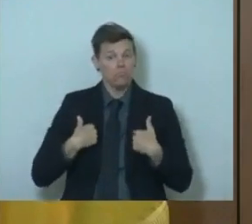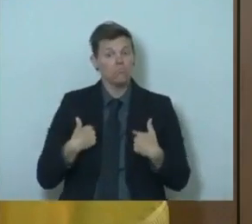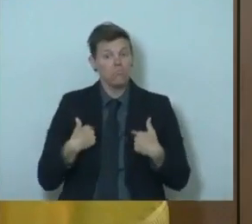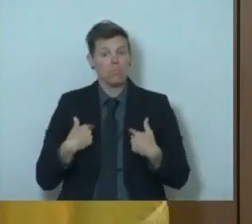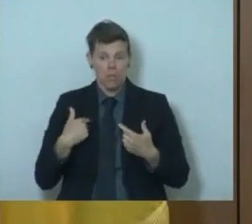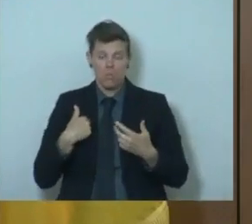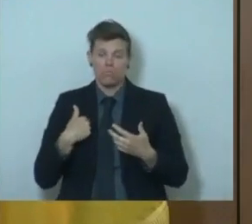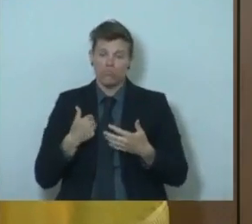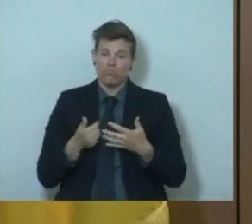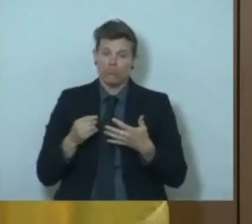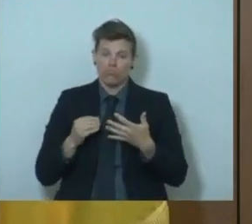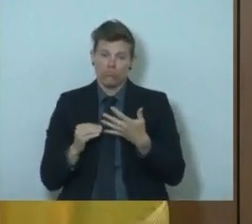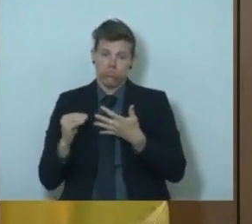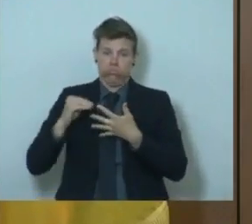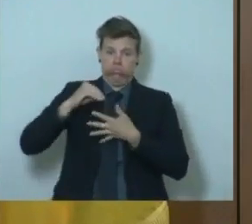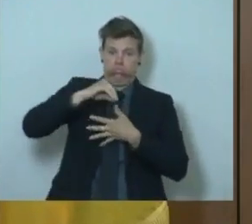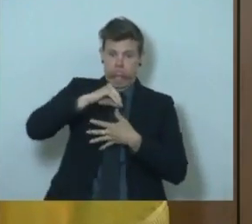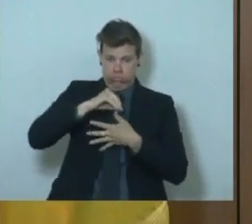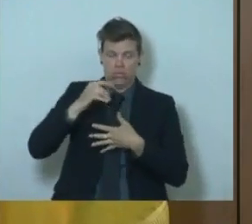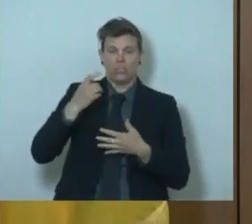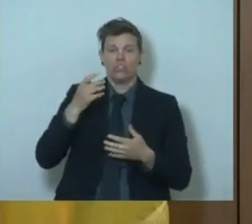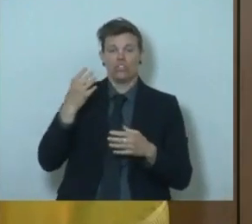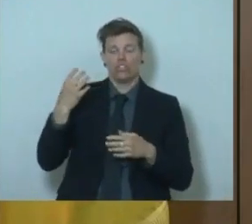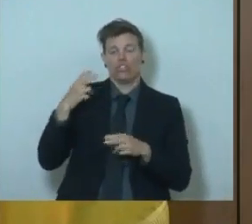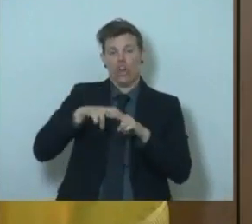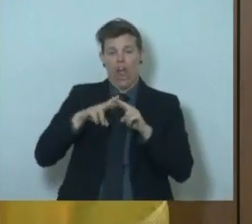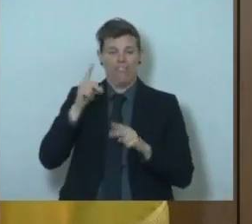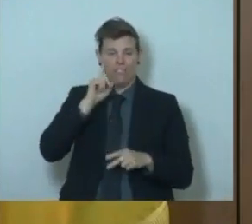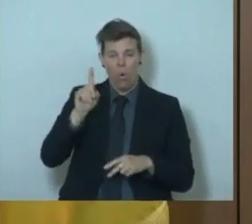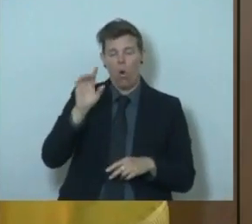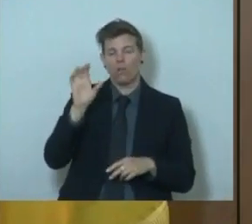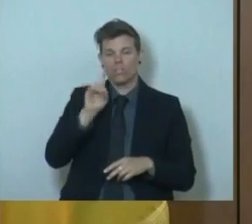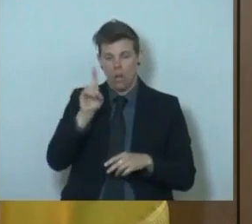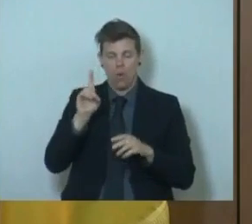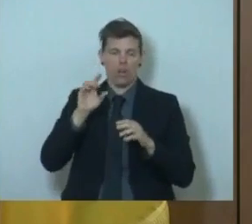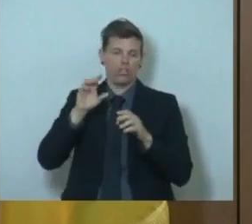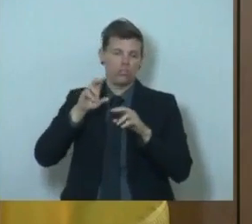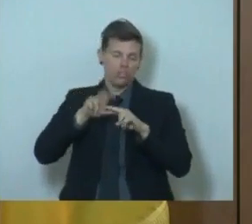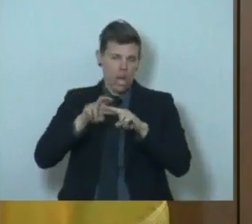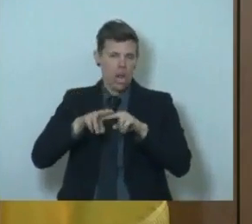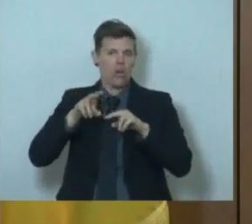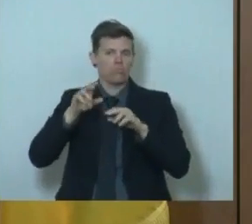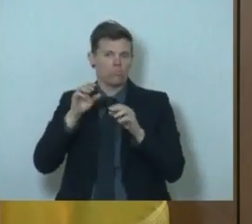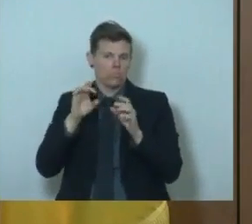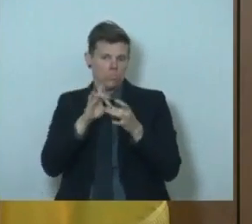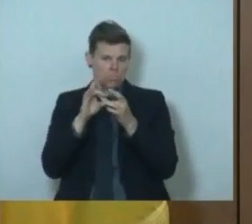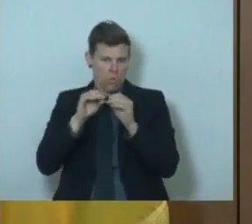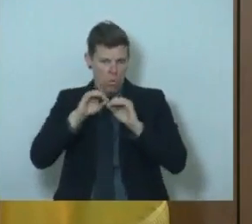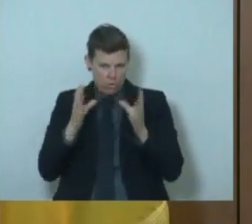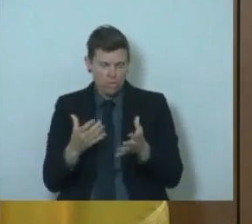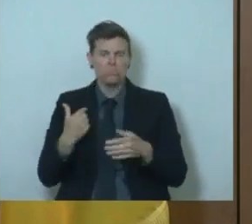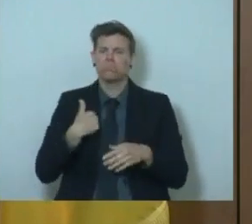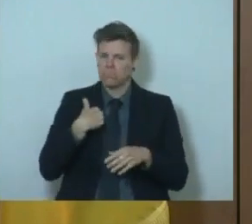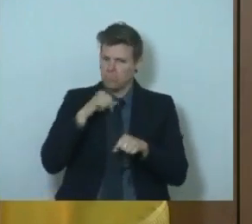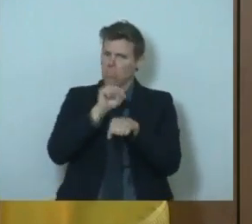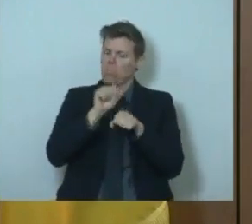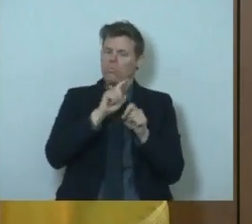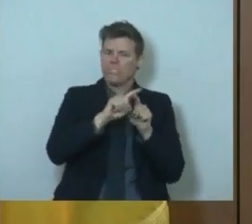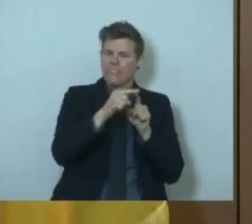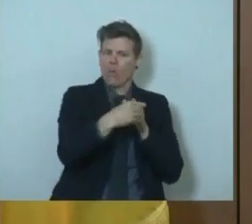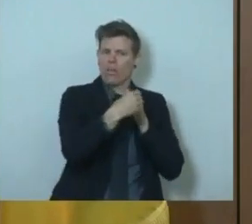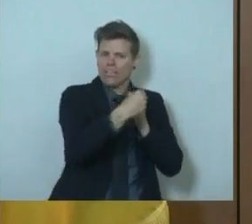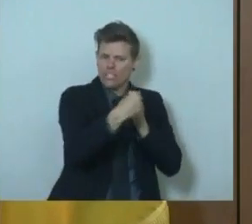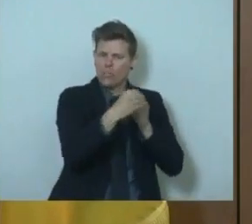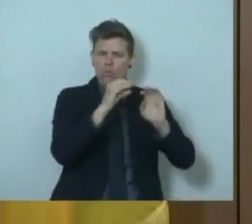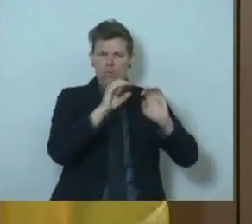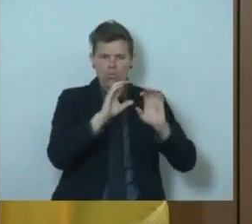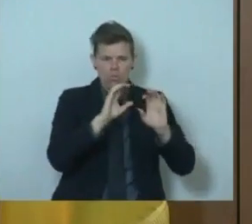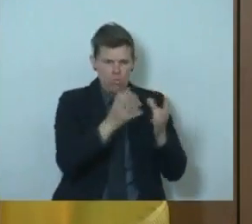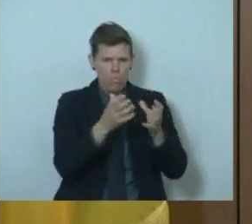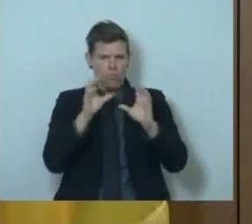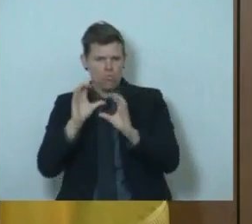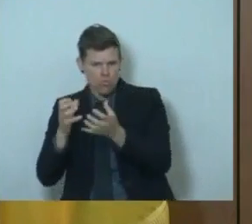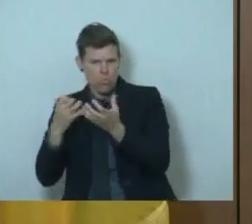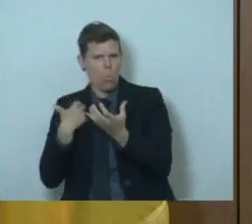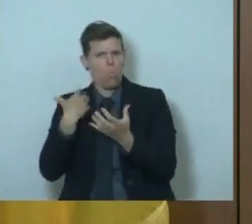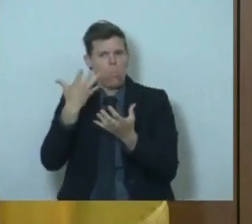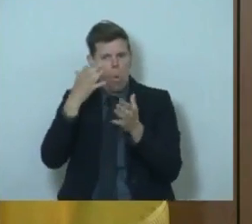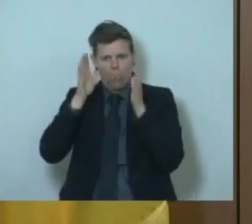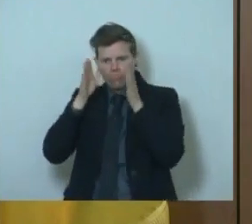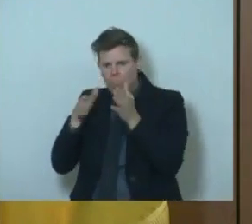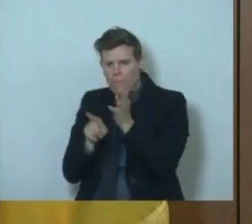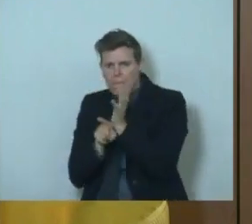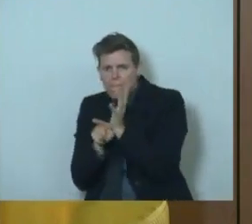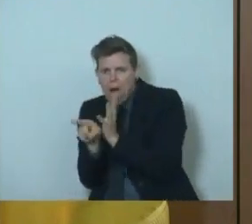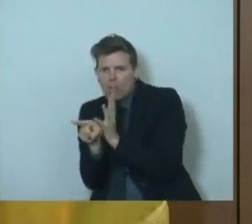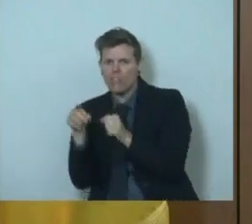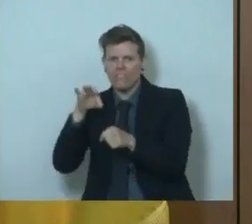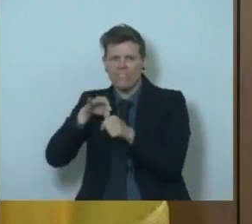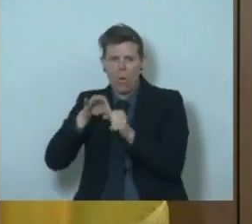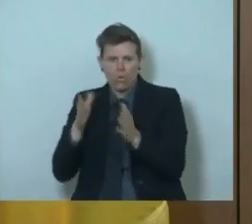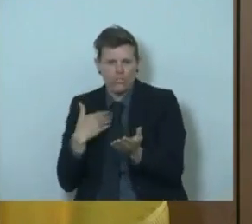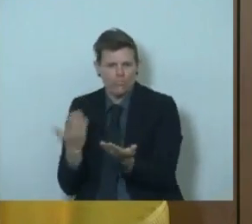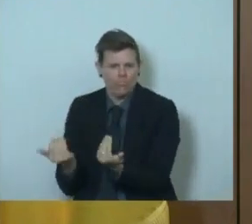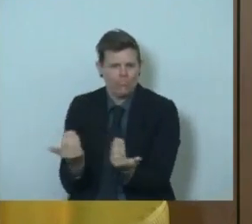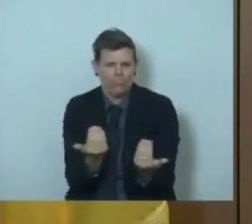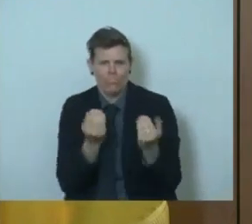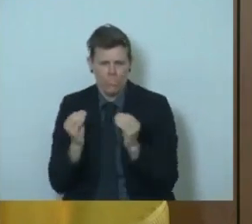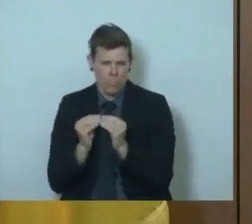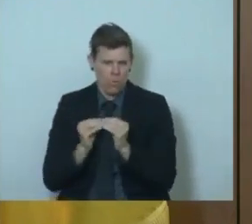THERE IS NO QUESTION THAT GIVEN MY LEADERSHIP ROLE AS THE CHAIR ELECT OF THE DEMOCRATIC -- DEMOCRATIC GOVERNORS ASSOCIATION AND ANY NUMBER OF OTHER EFFORTS TO ENGAGE PARTICULARLY MINORITY